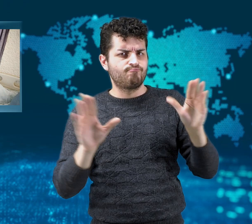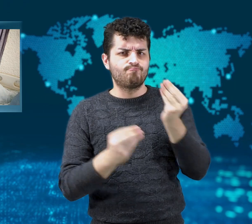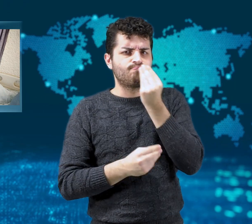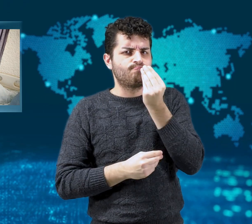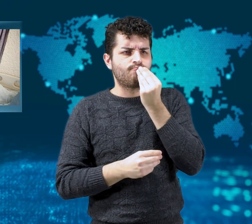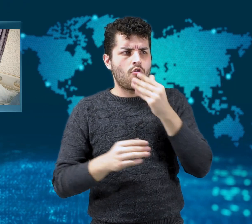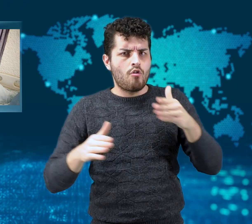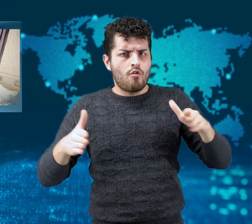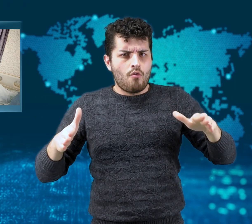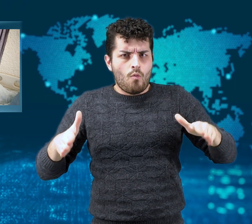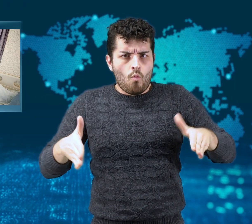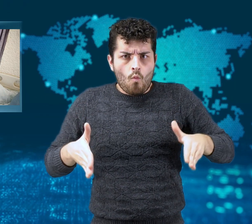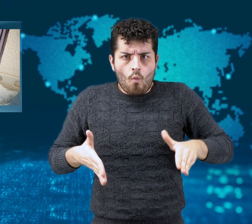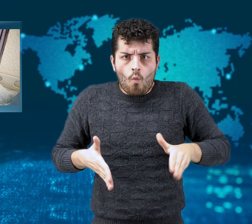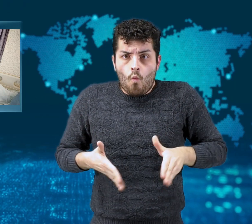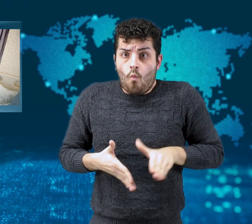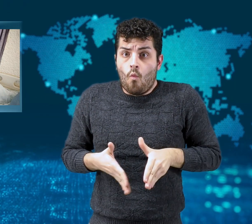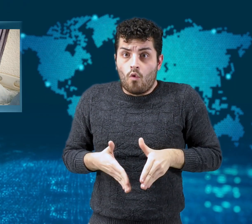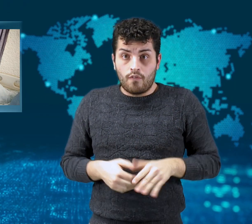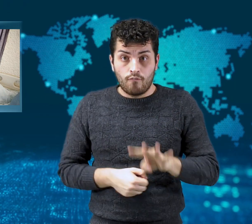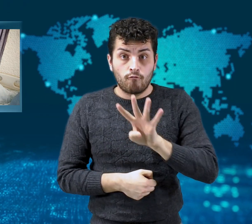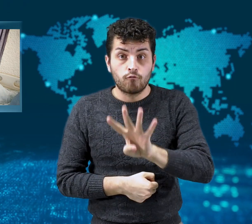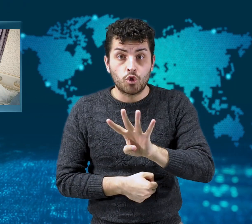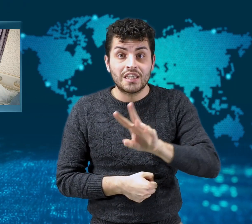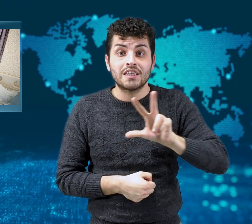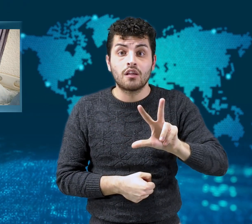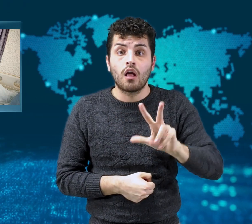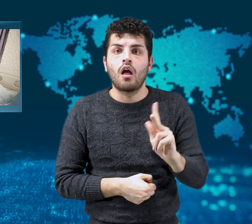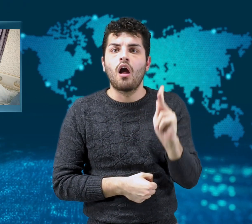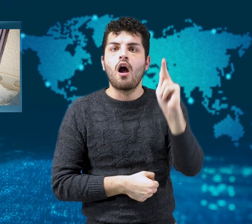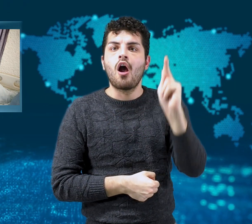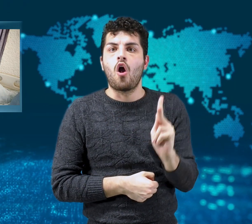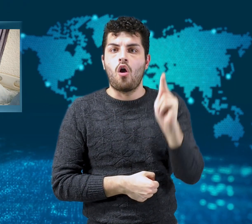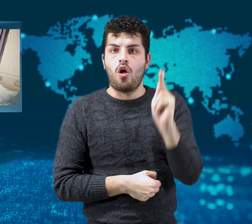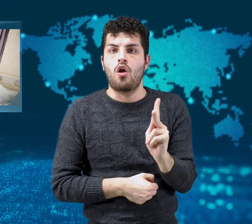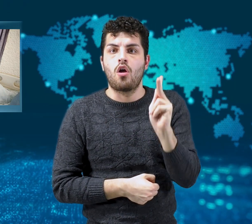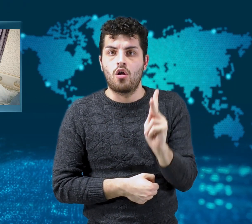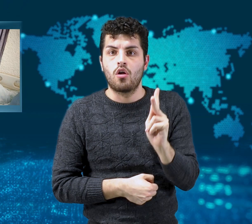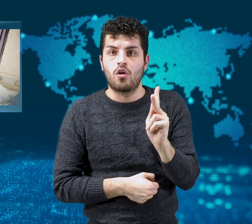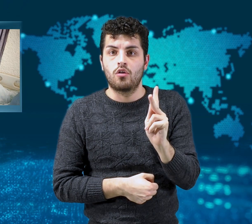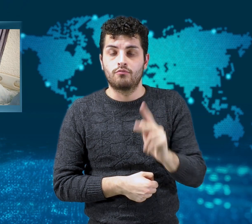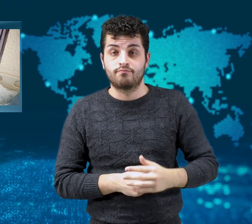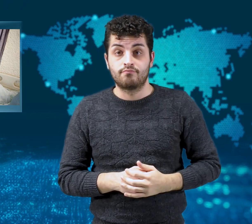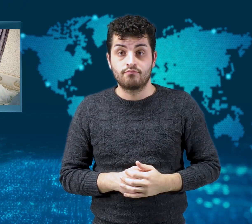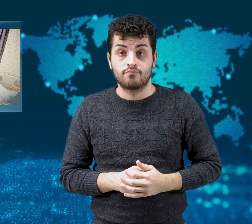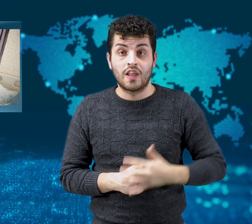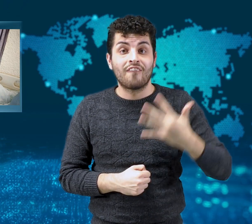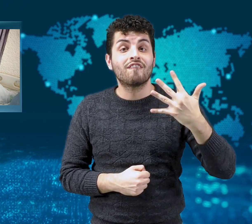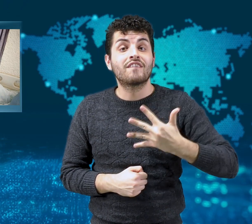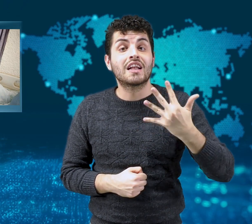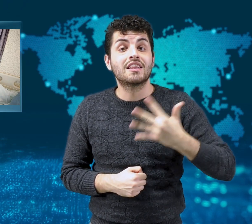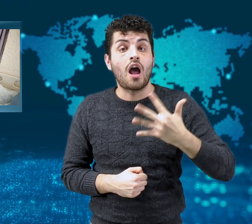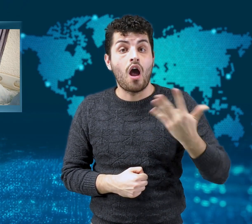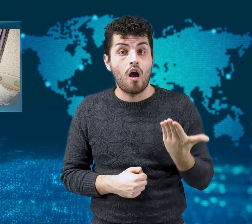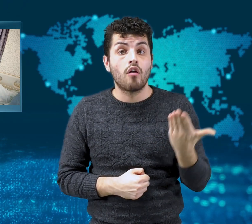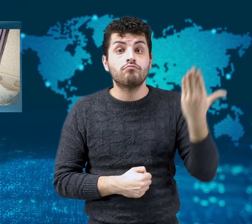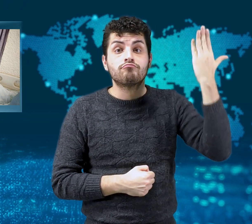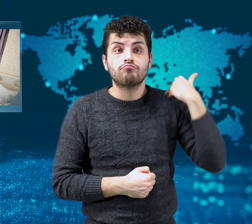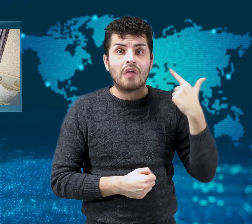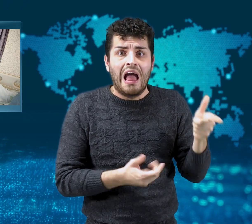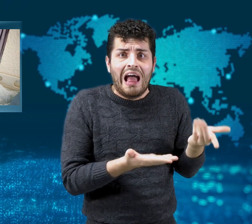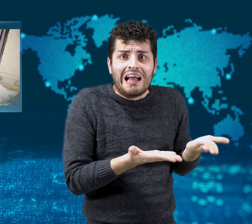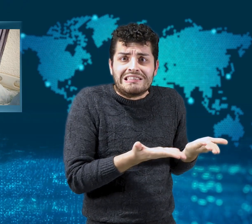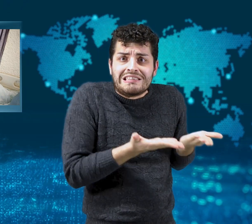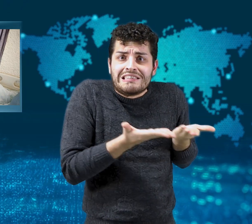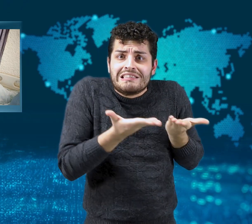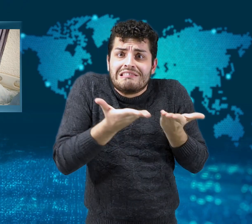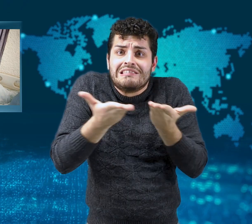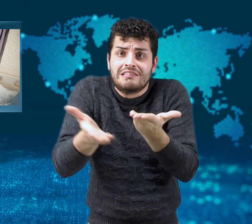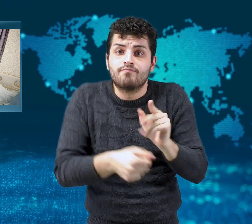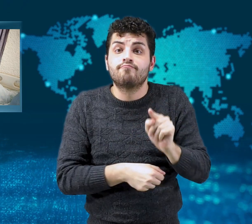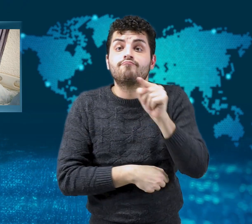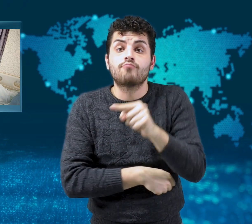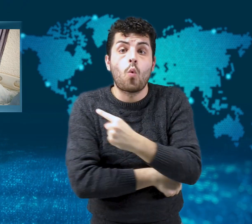Last Friday, he was hospitalized with heart pain and concussions.